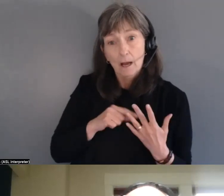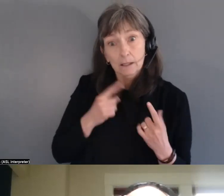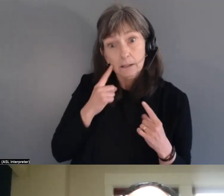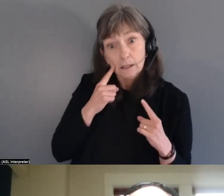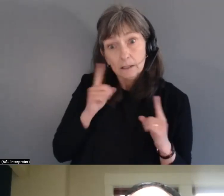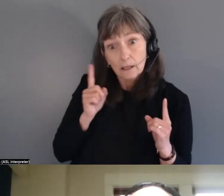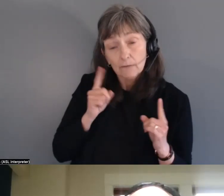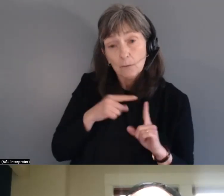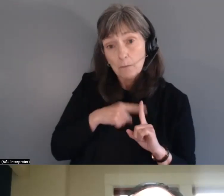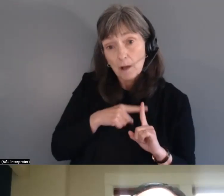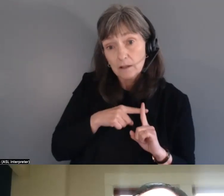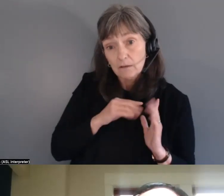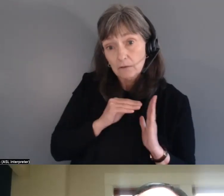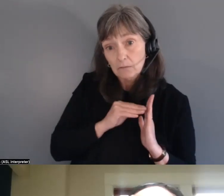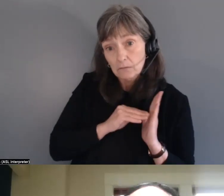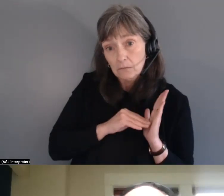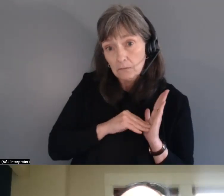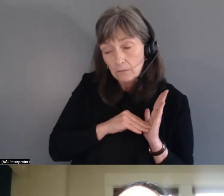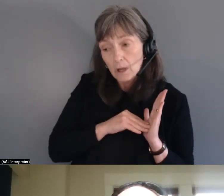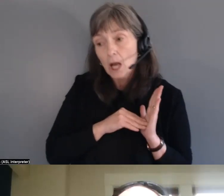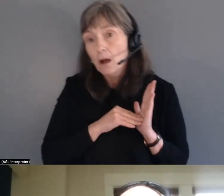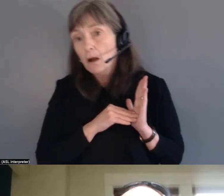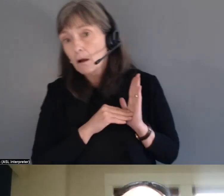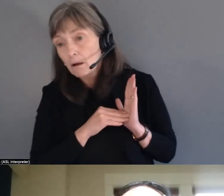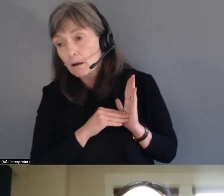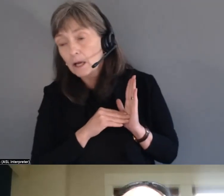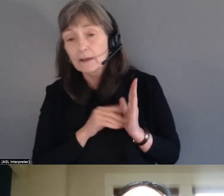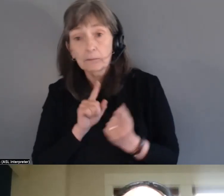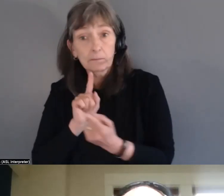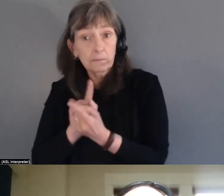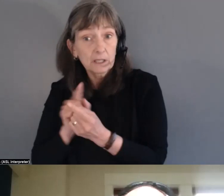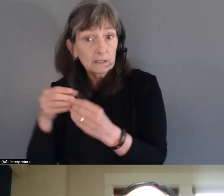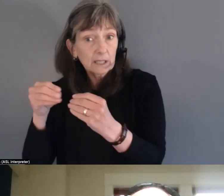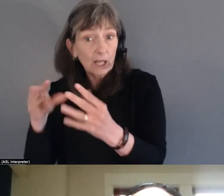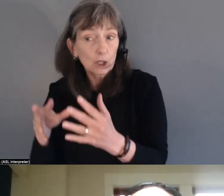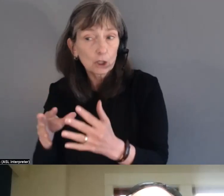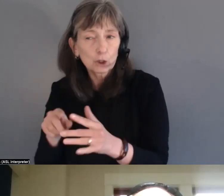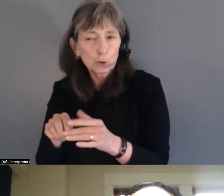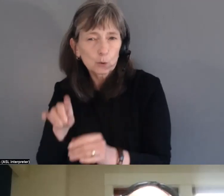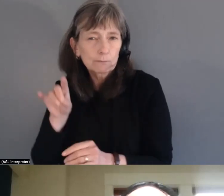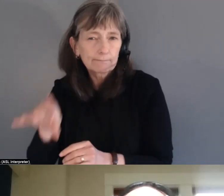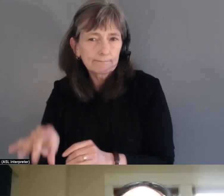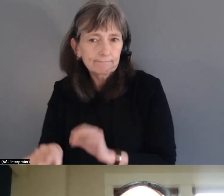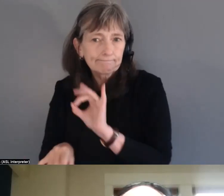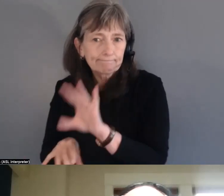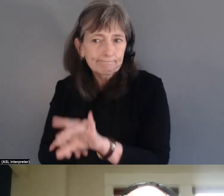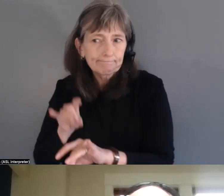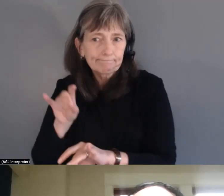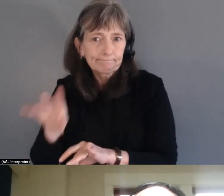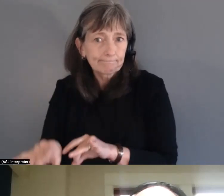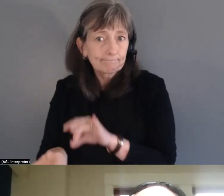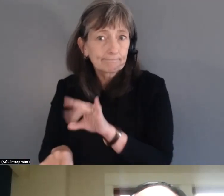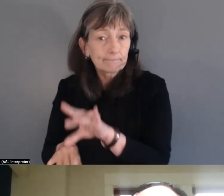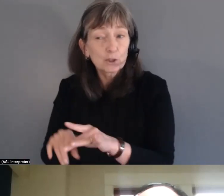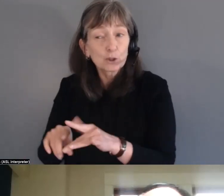you know, get them thinking about it a bit more. They want to do a better job and they don't feel